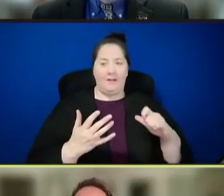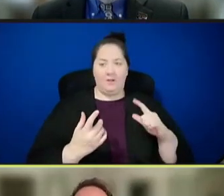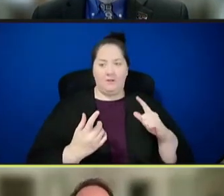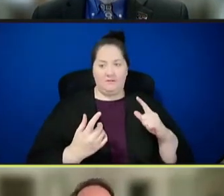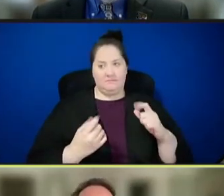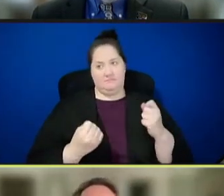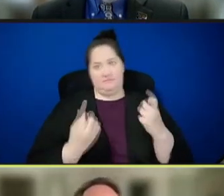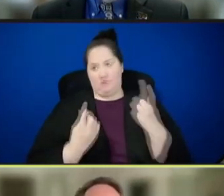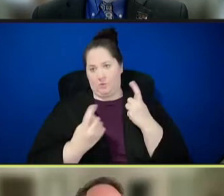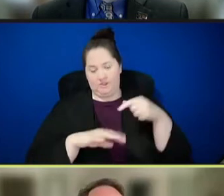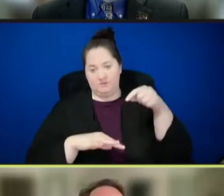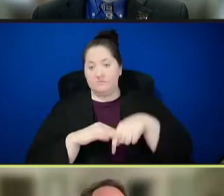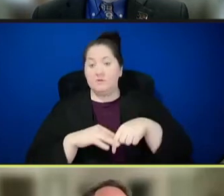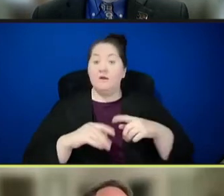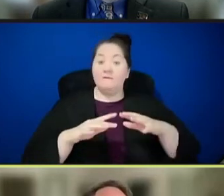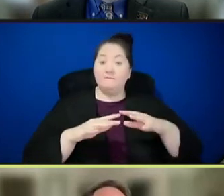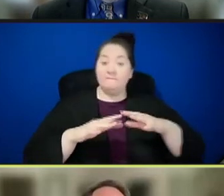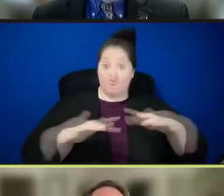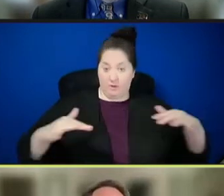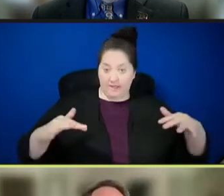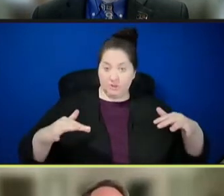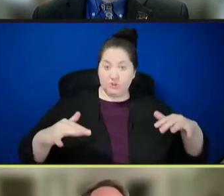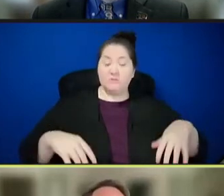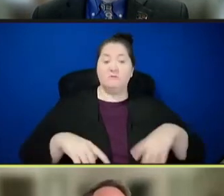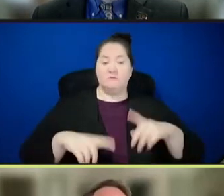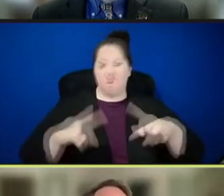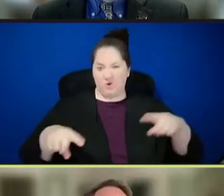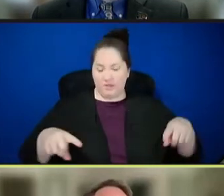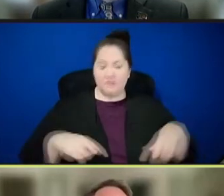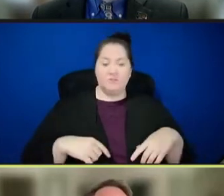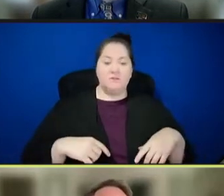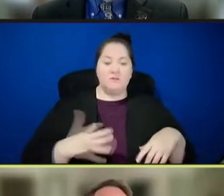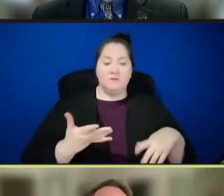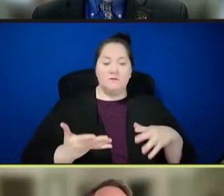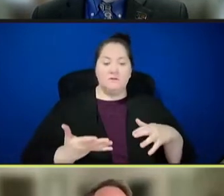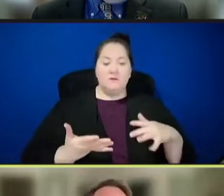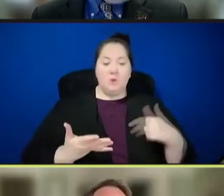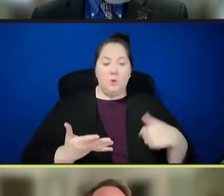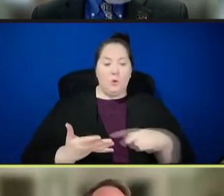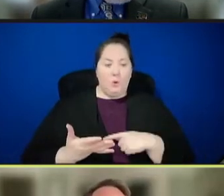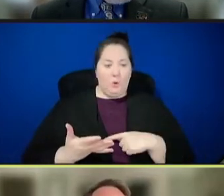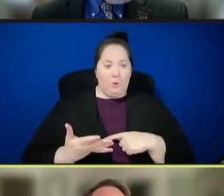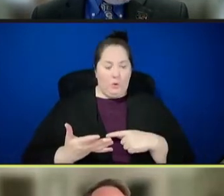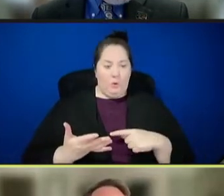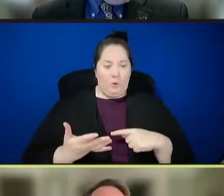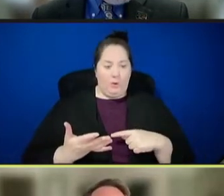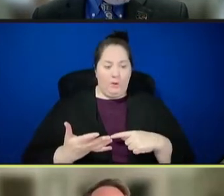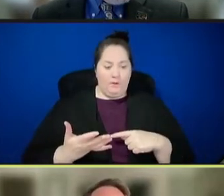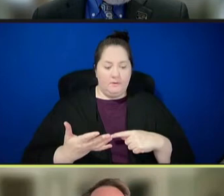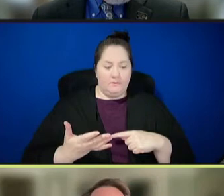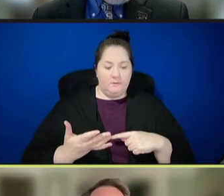there's variation. So I think we're, at least we saw in terms of looking at the immunome,